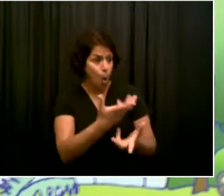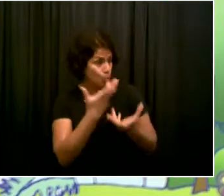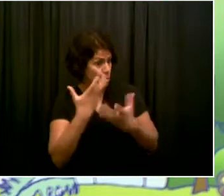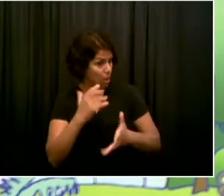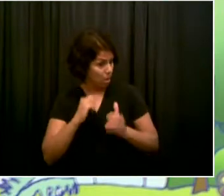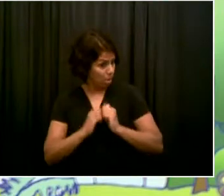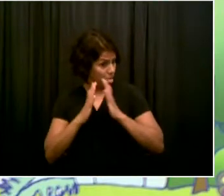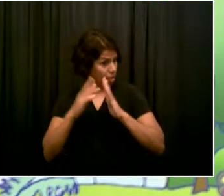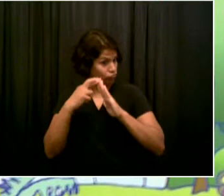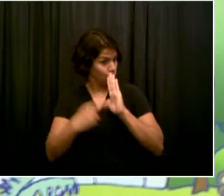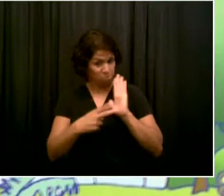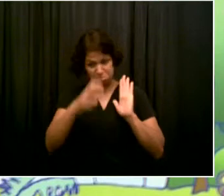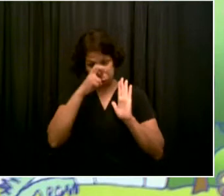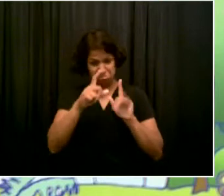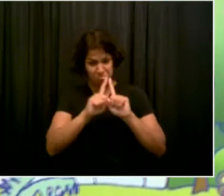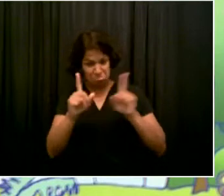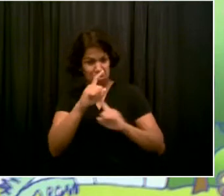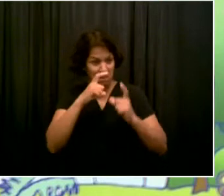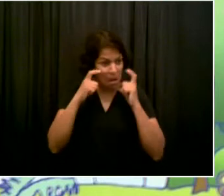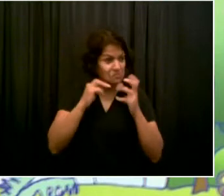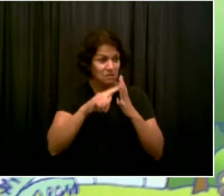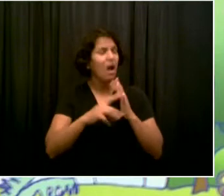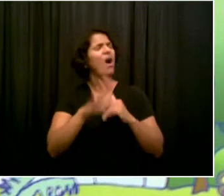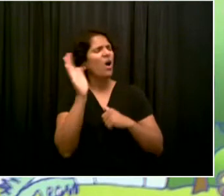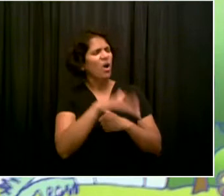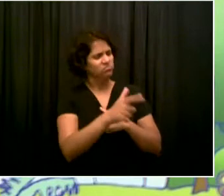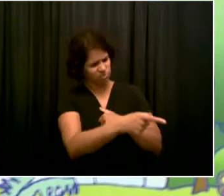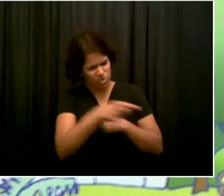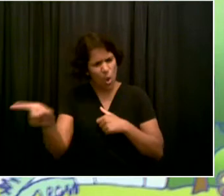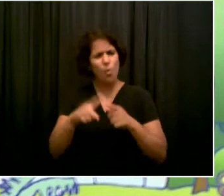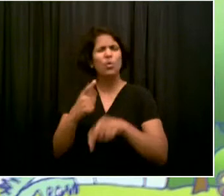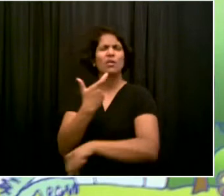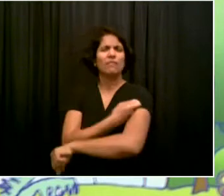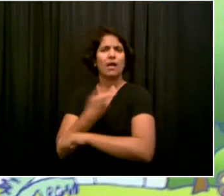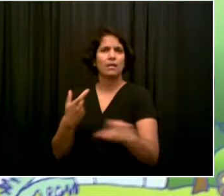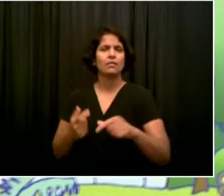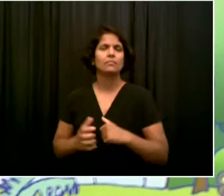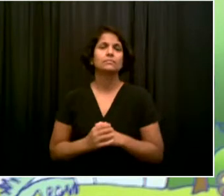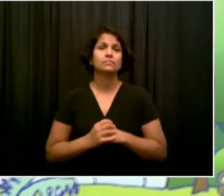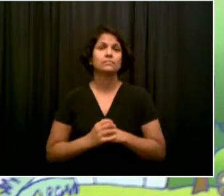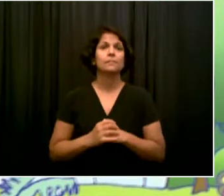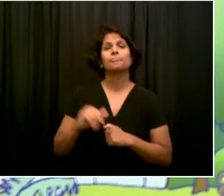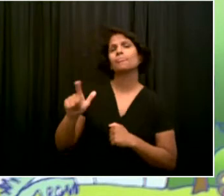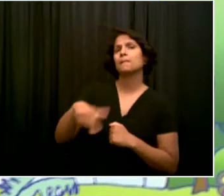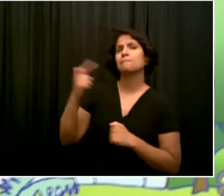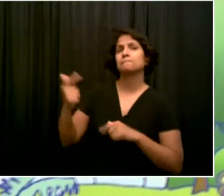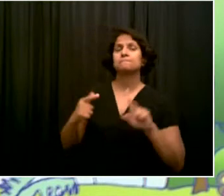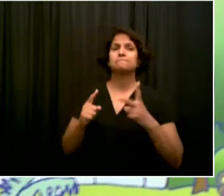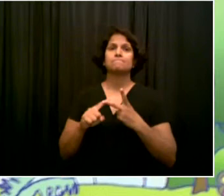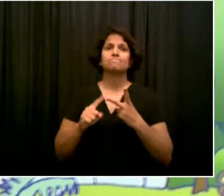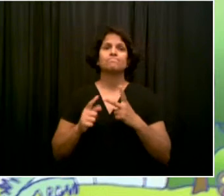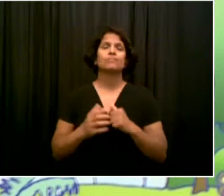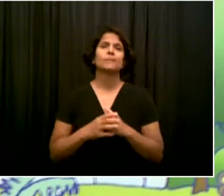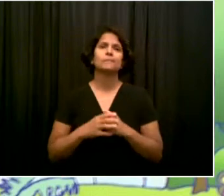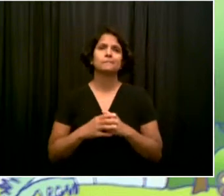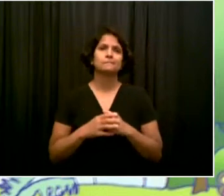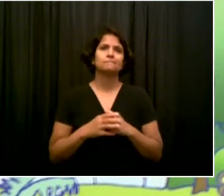THAT MAKES IT POSSILEB TO AVOID VEER HAVING TO GO BACK. I'M TRYING TO BE REALLY LECAR AND WAKE PEOPLE UP, IF ENOUGH VACCINATEIFD ETHY DONOT WANT TO CONTRIBUTE TO GOING BACKWARDS